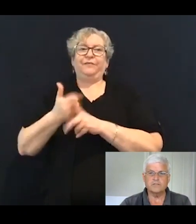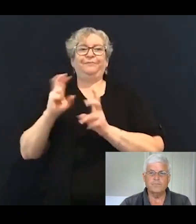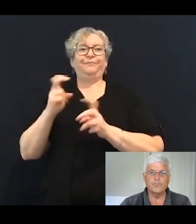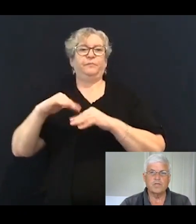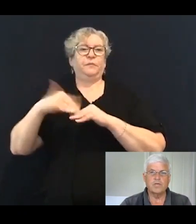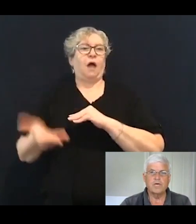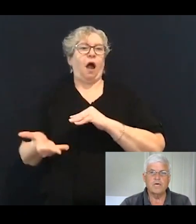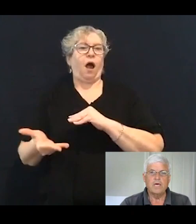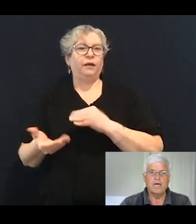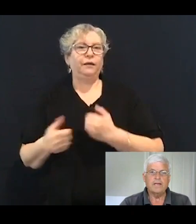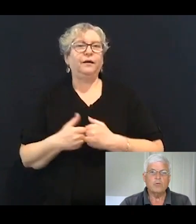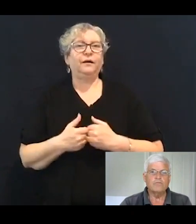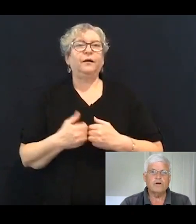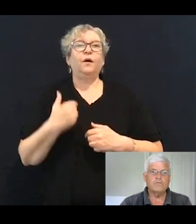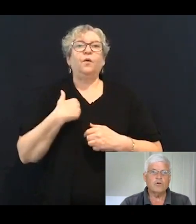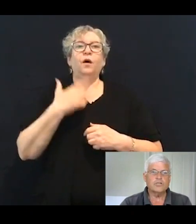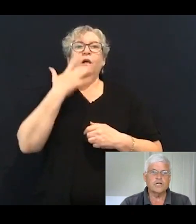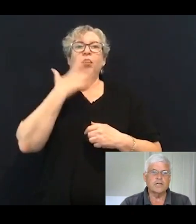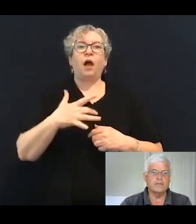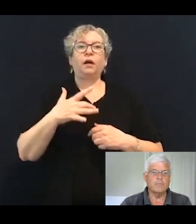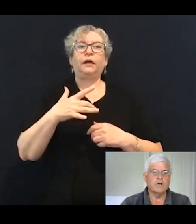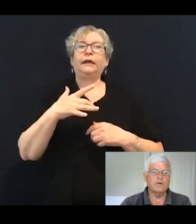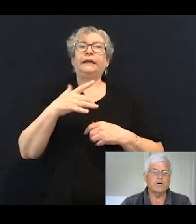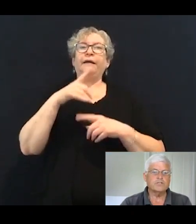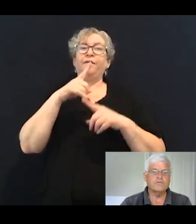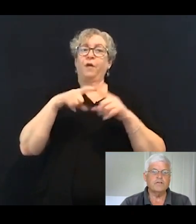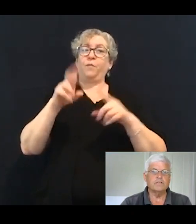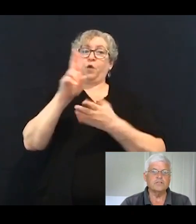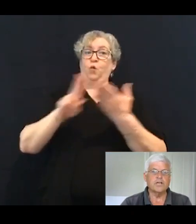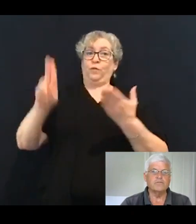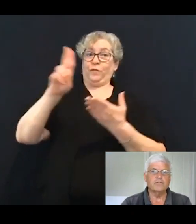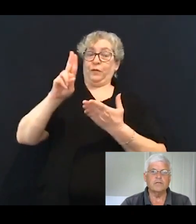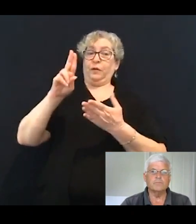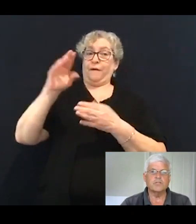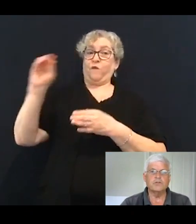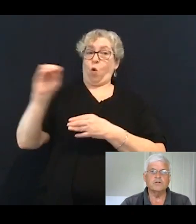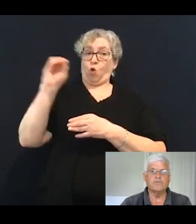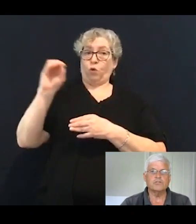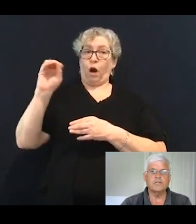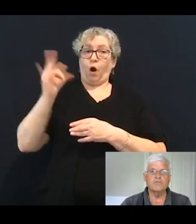Now we're very fortunate that Monte Westerfield and Jen Phillips at the University of Oregon